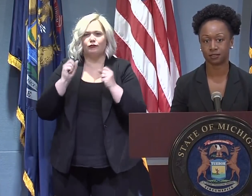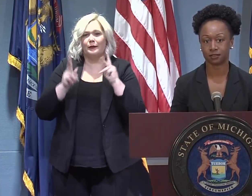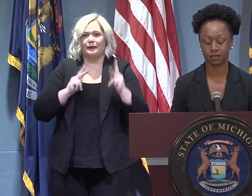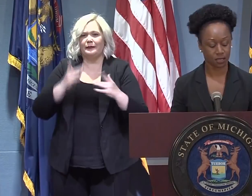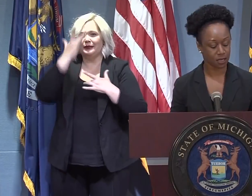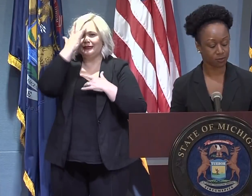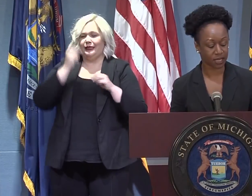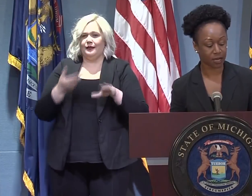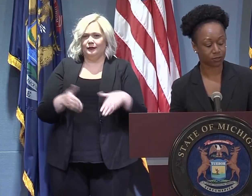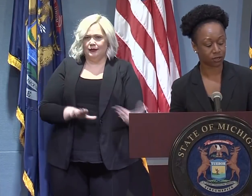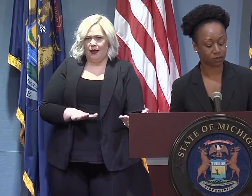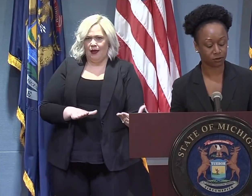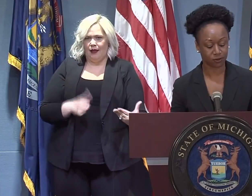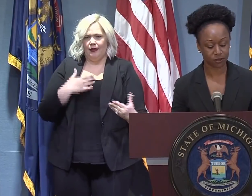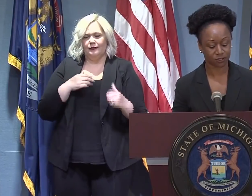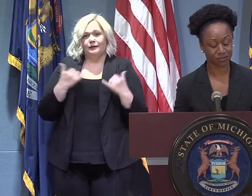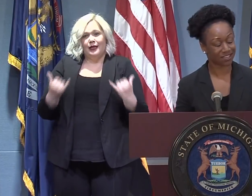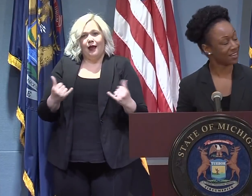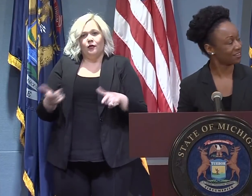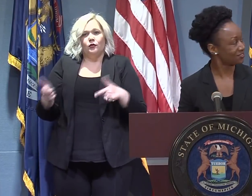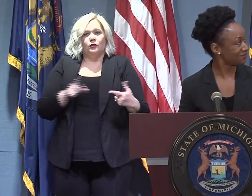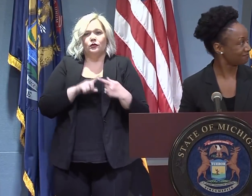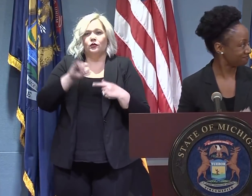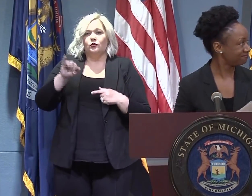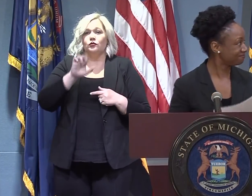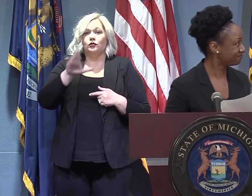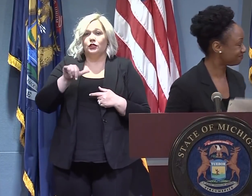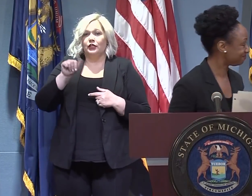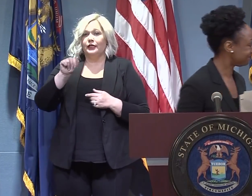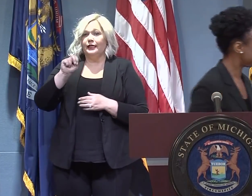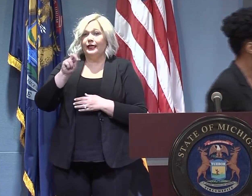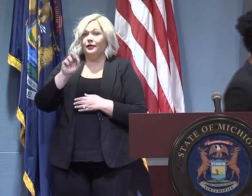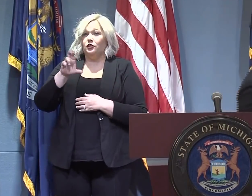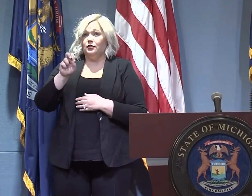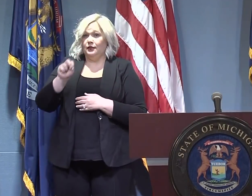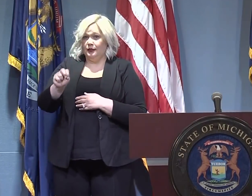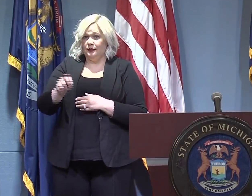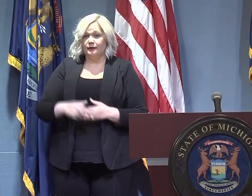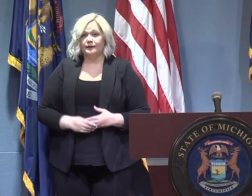I ENCOURAGE US ALL TO STAY THE COURSE AND BE PATIENT AS WE CONTINUE TO FIGHT THIS DISEASE.